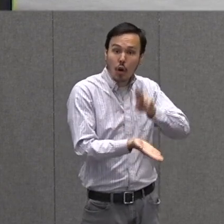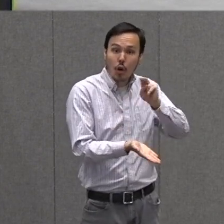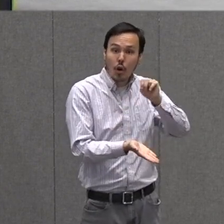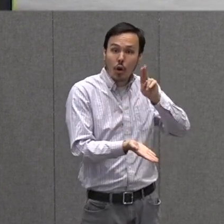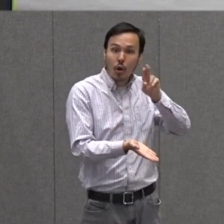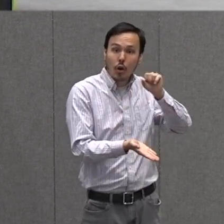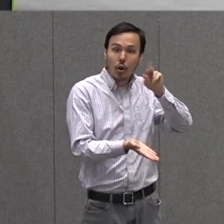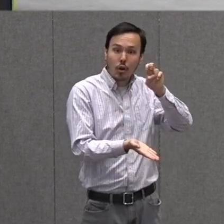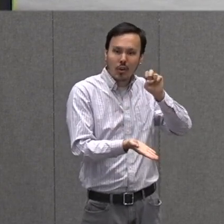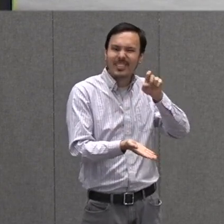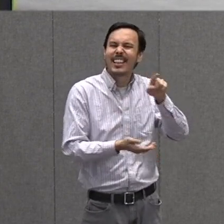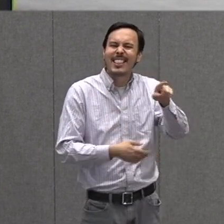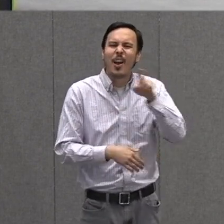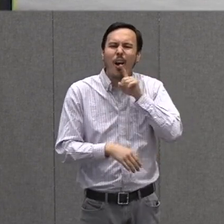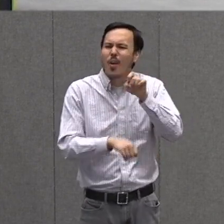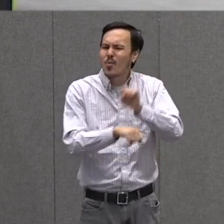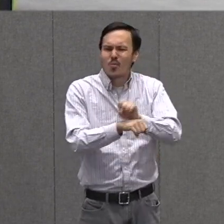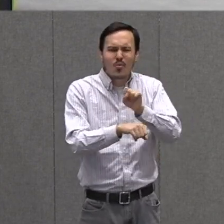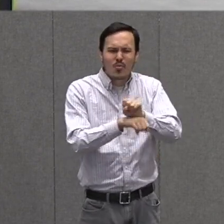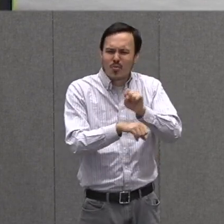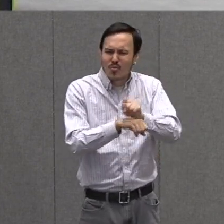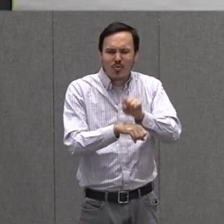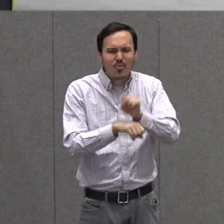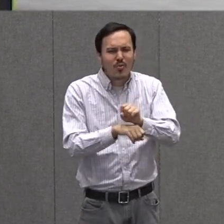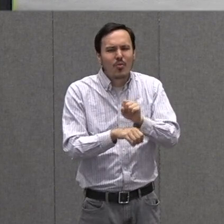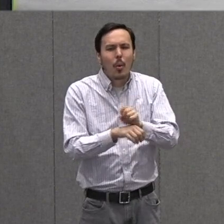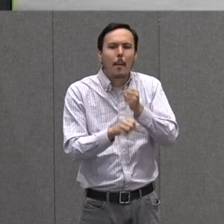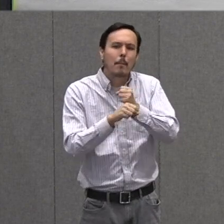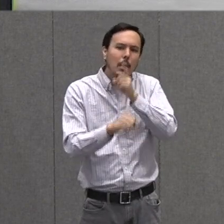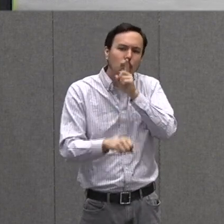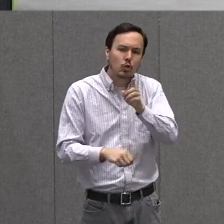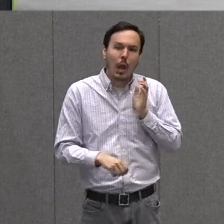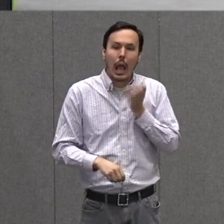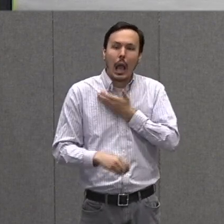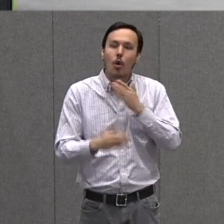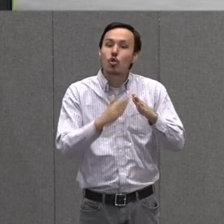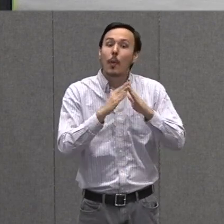on a regular basis to make our community a safe and healthy place.